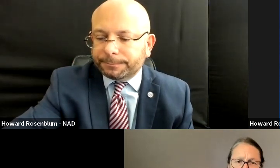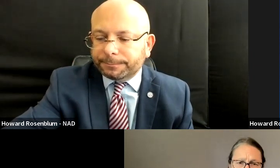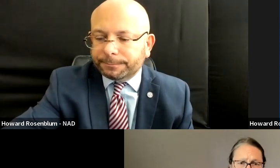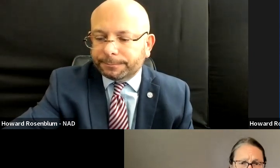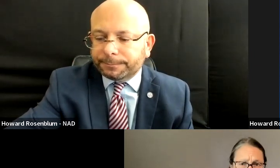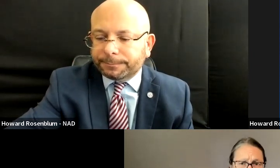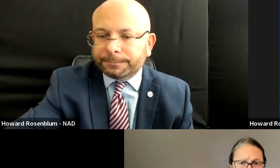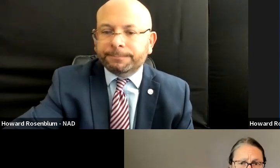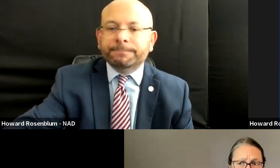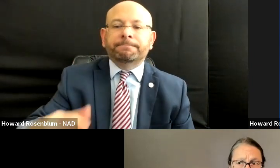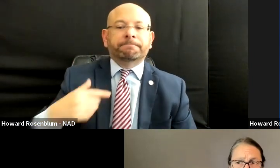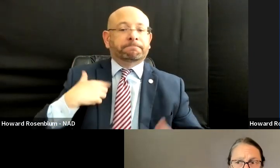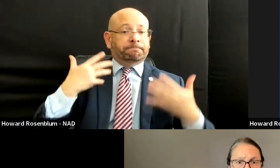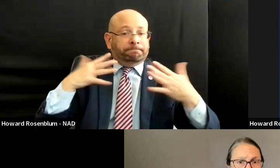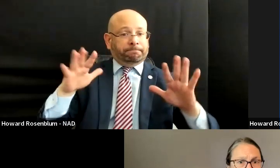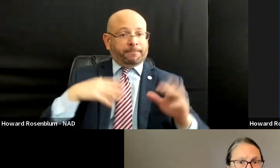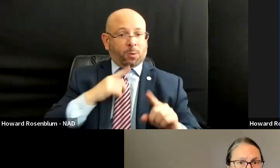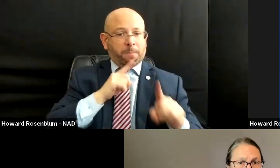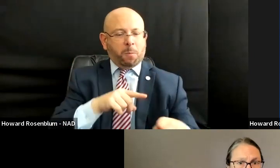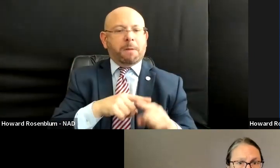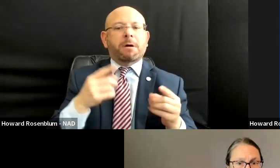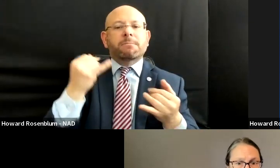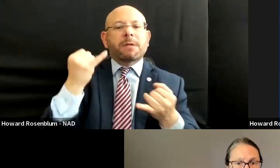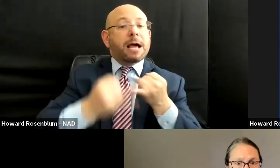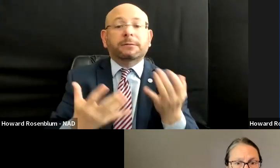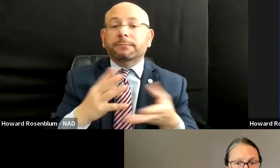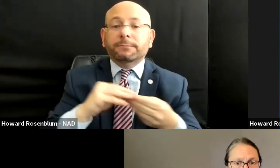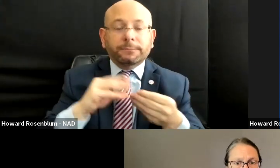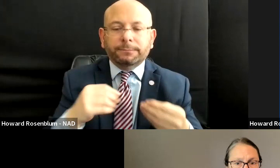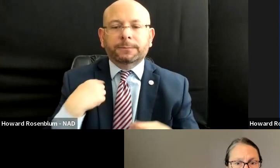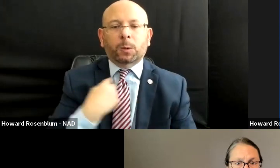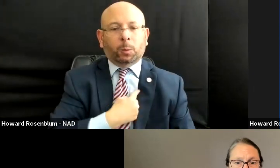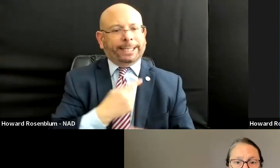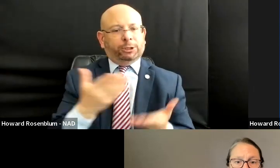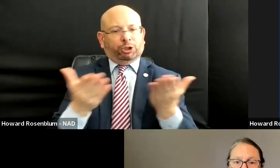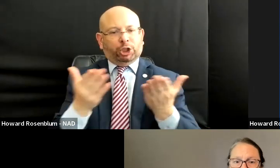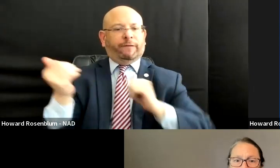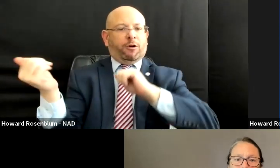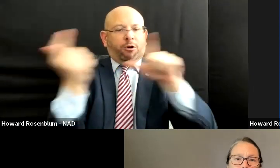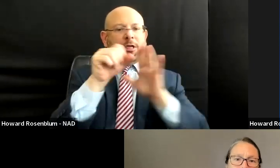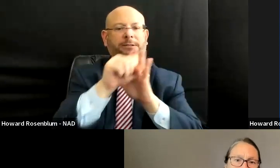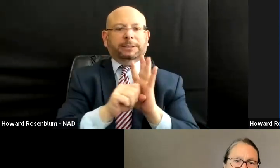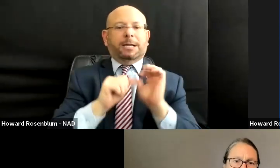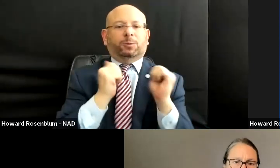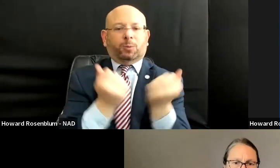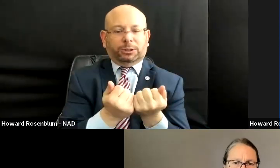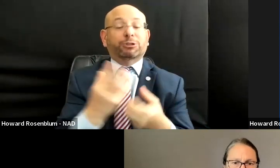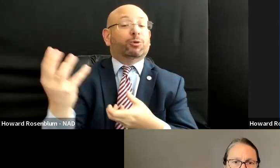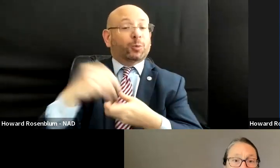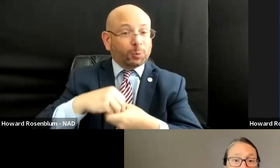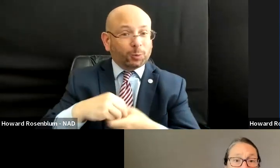So we need training for police departments, fire departments and departments and ambulances.